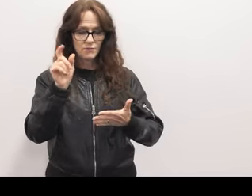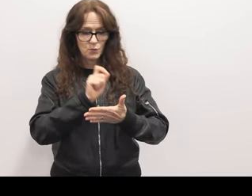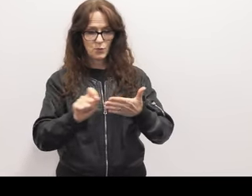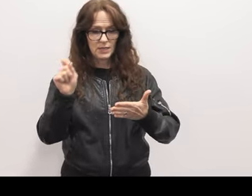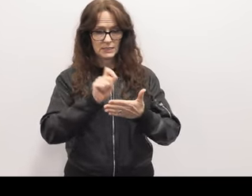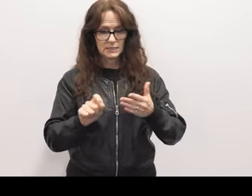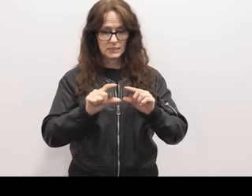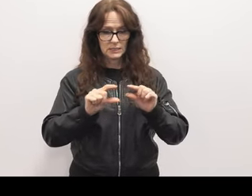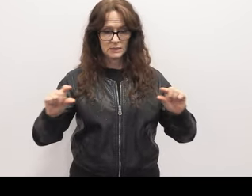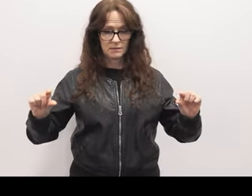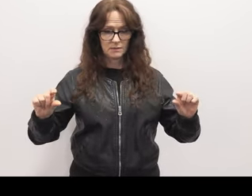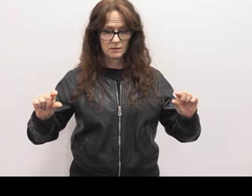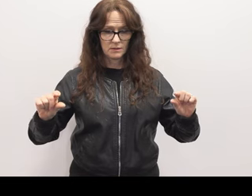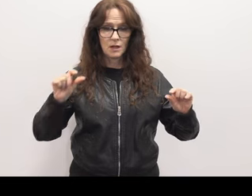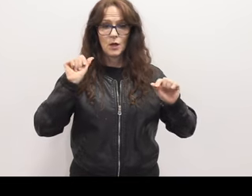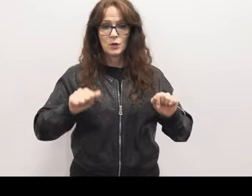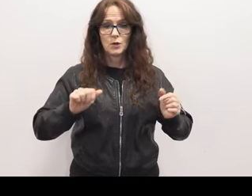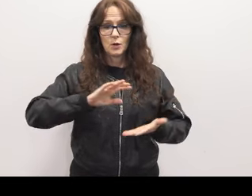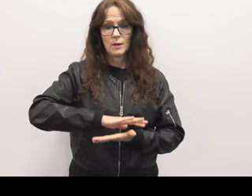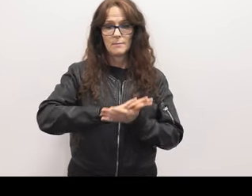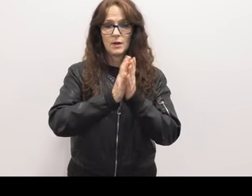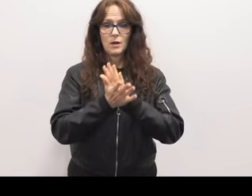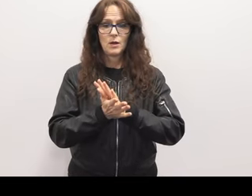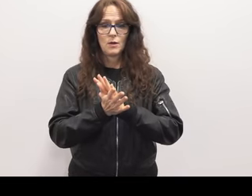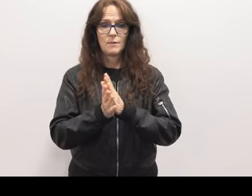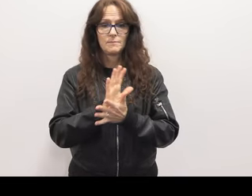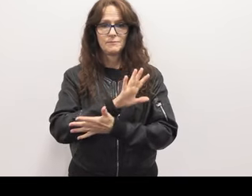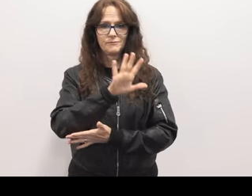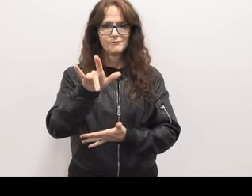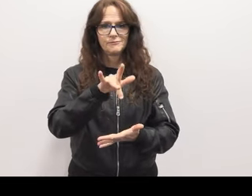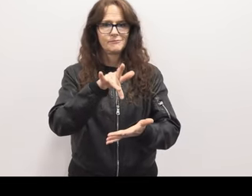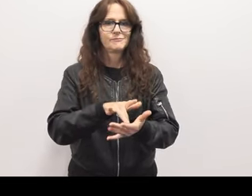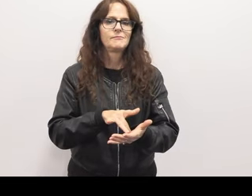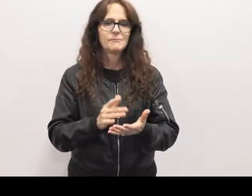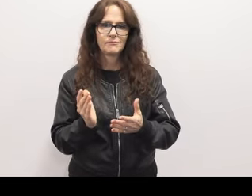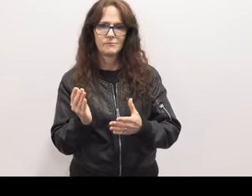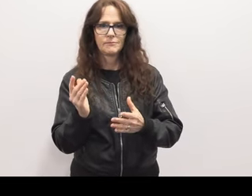could become an interim goal to support goal one,